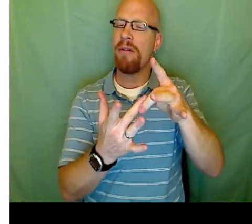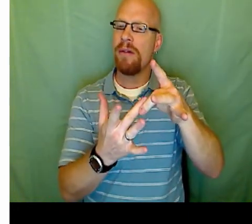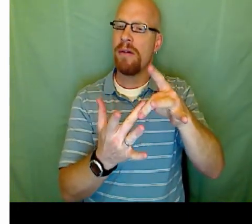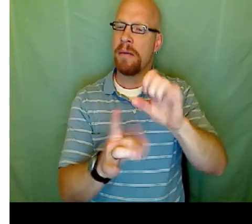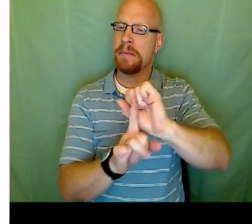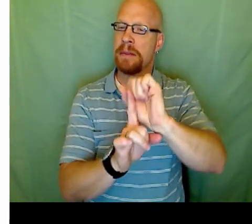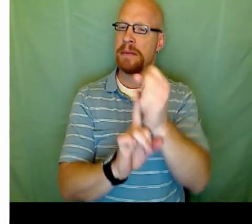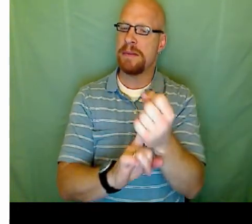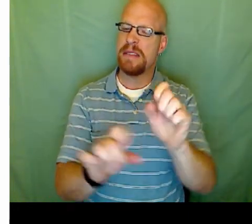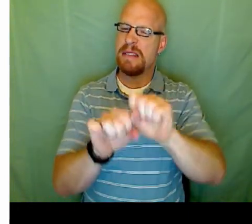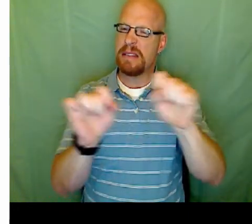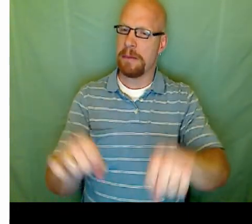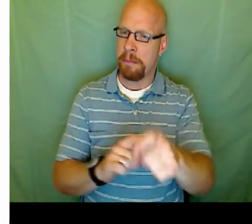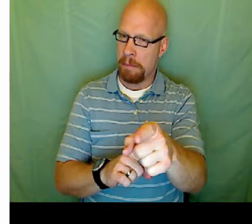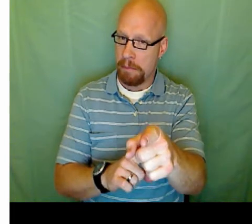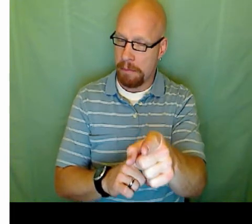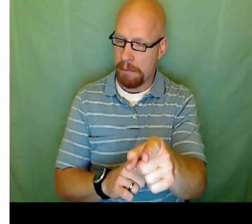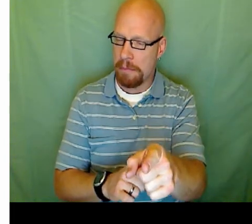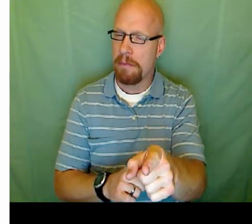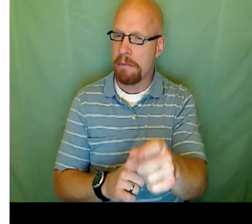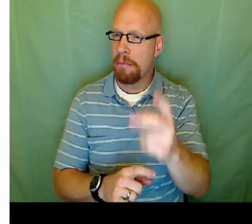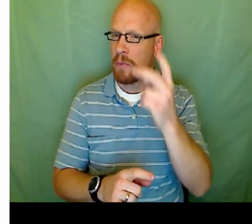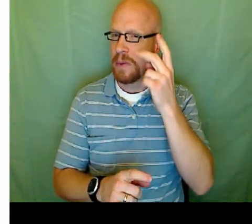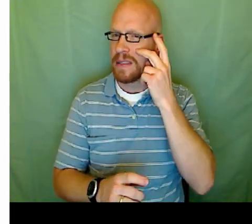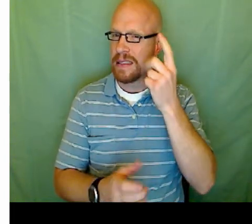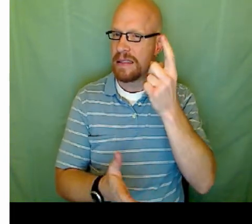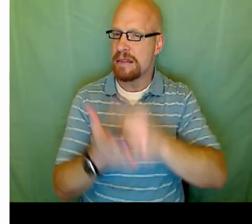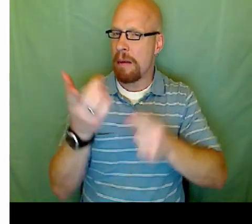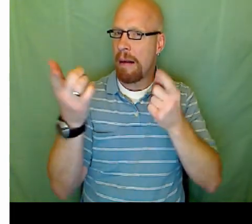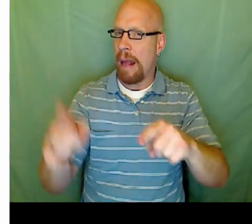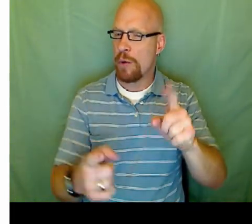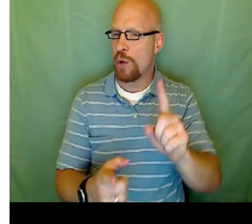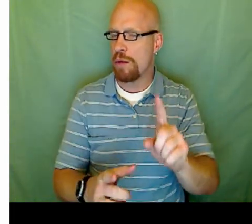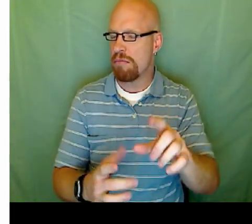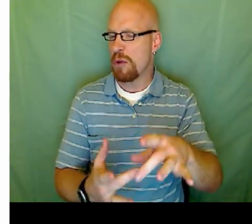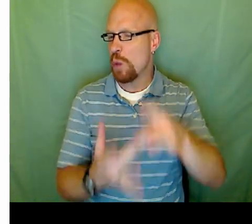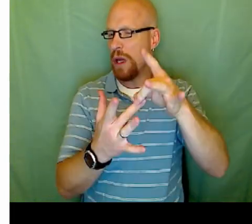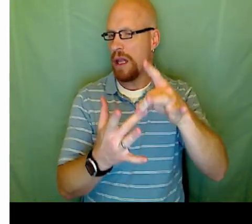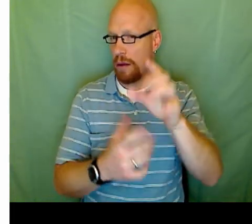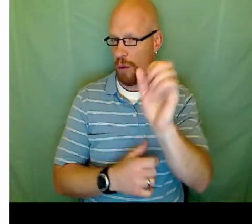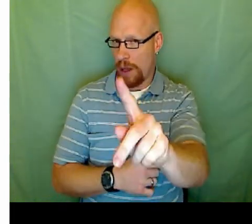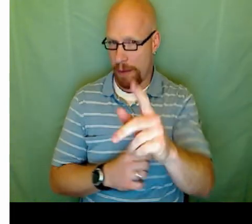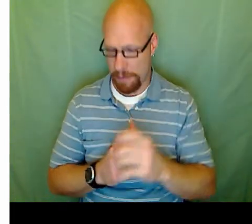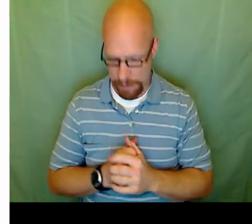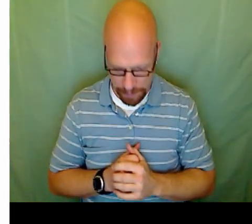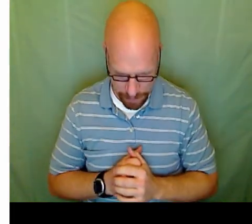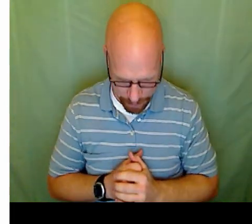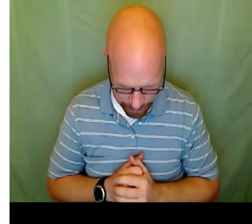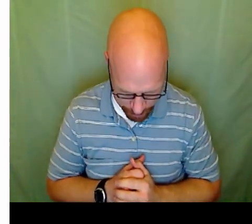Here we have what we call a special system. We'll see what happens, it's rather unique.